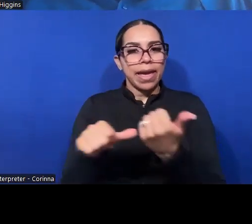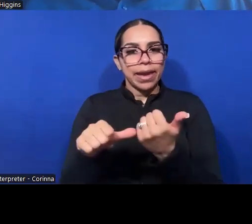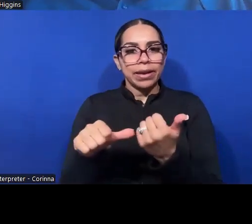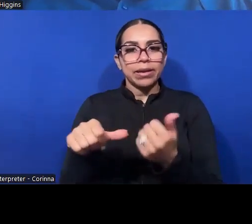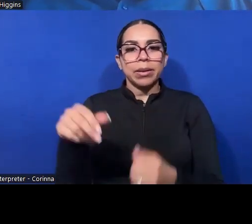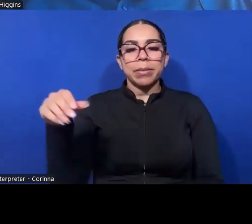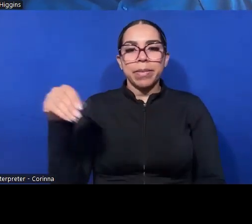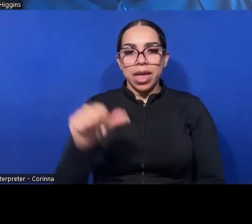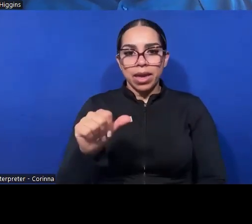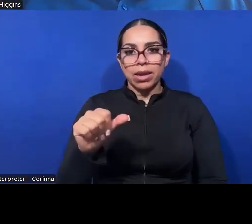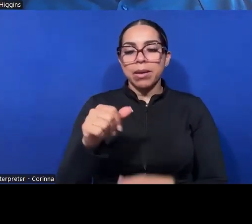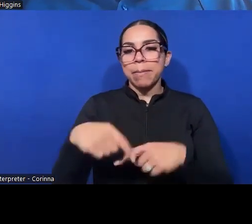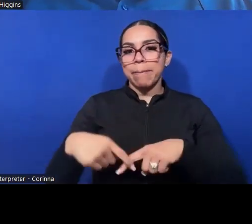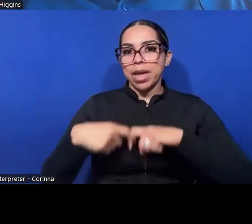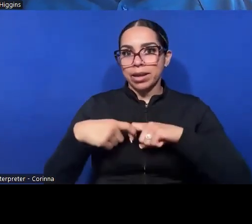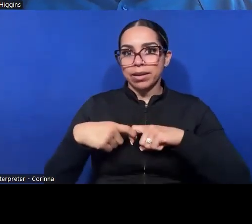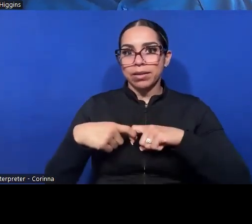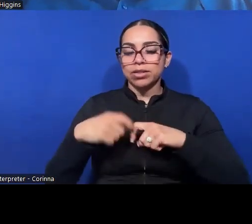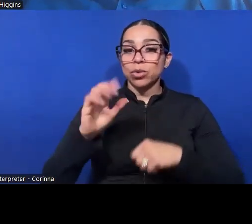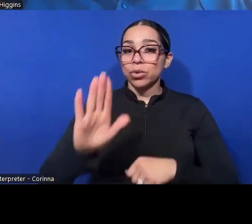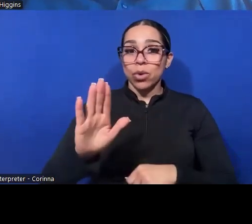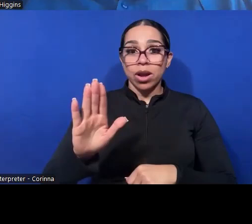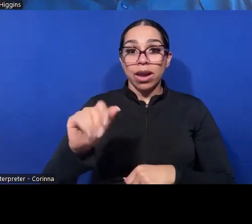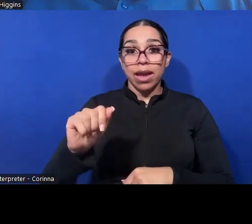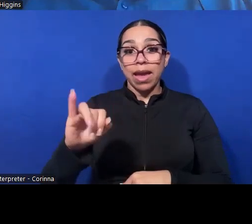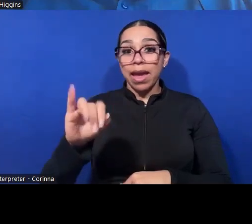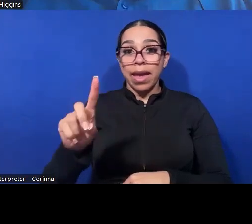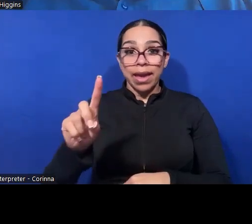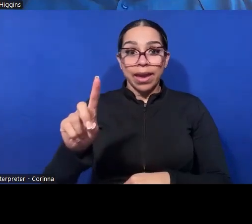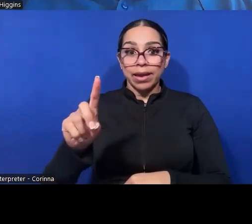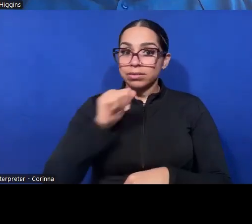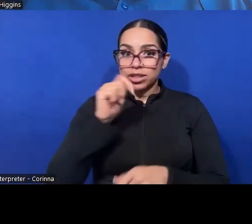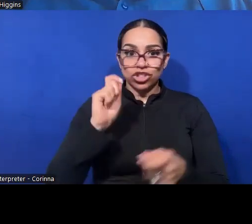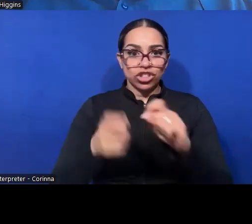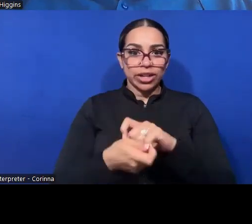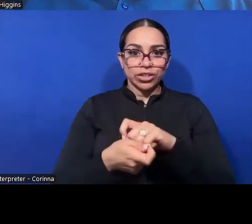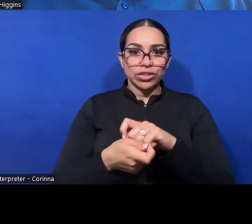until it can, determine, you know, if, if the county, correctly,